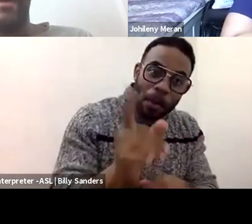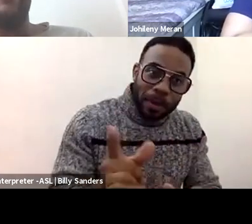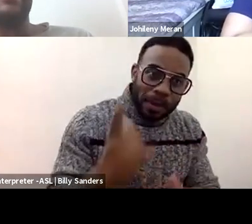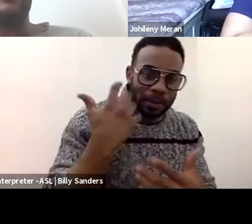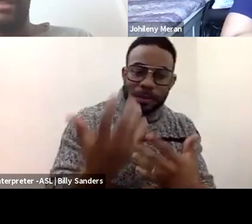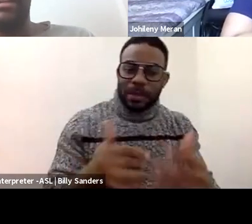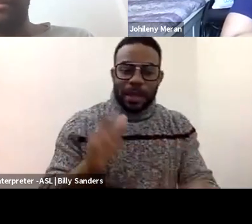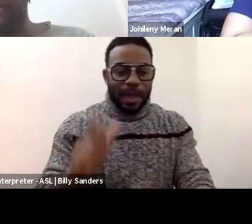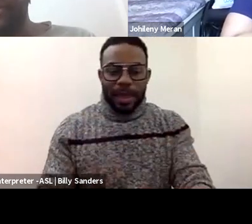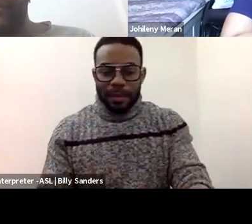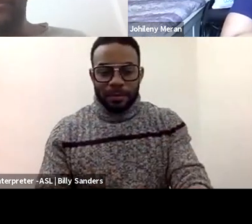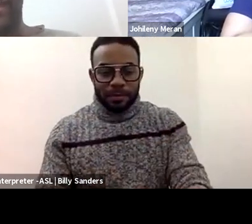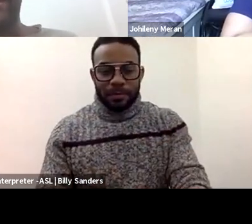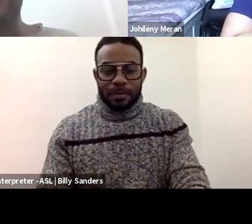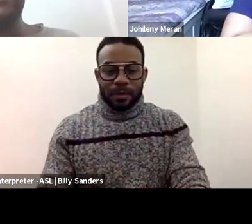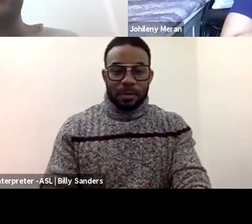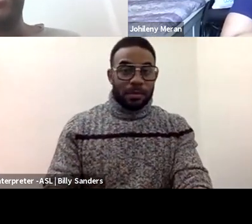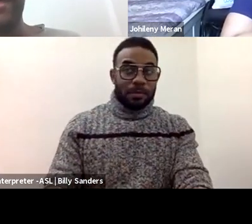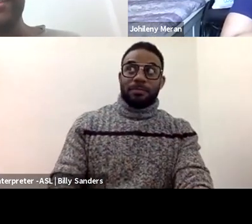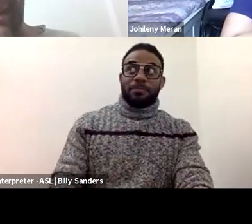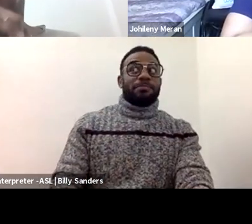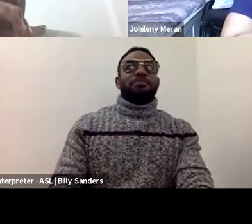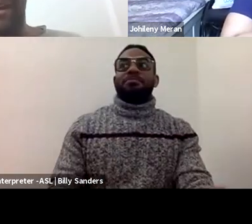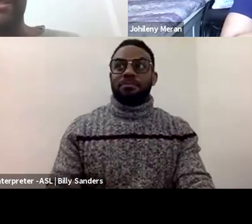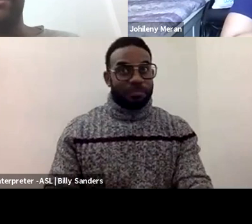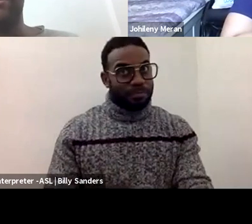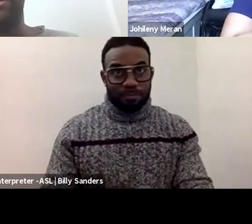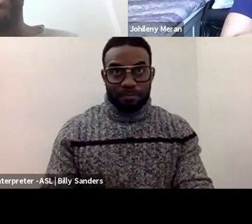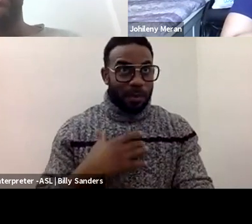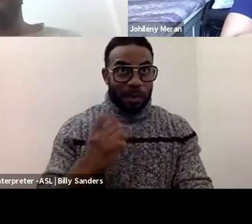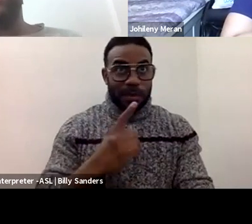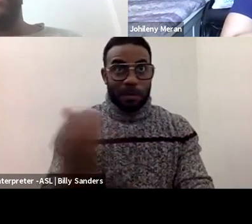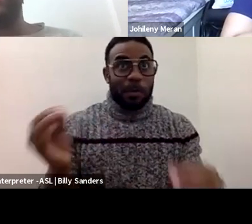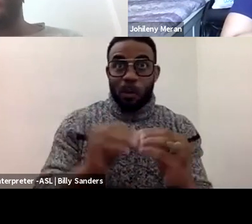have to deal or lack of a better word. I wish there was something more nice I could say